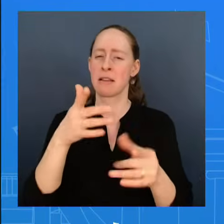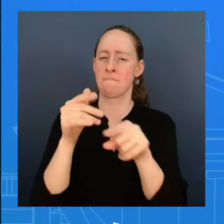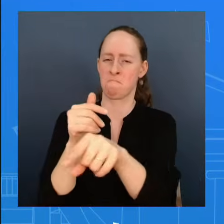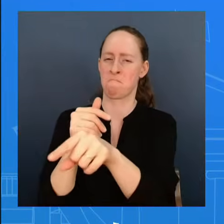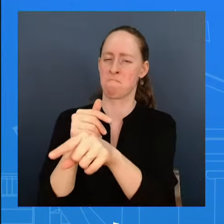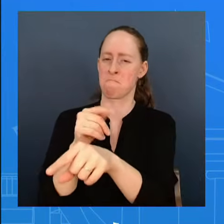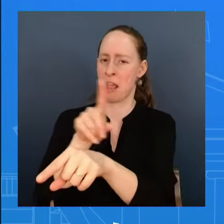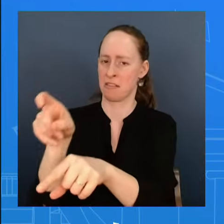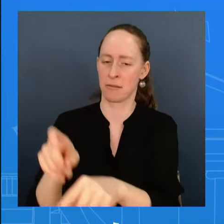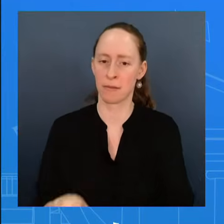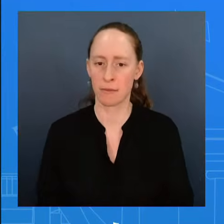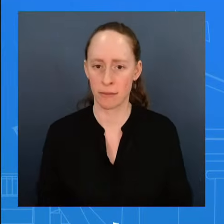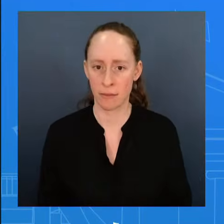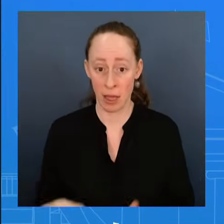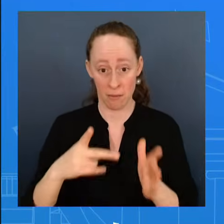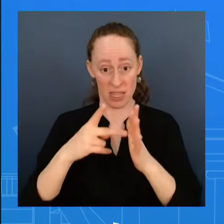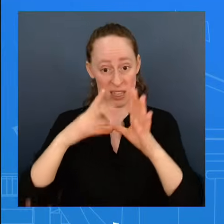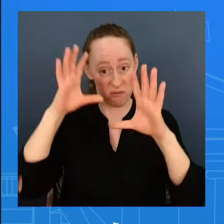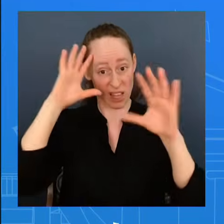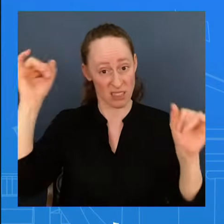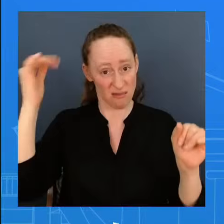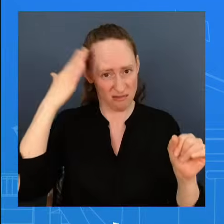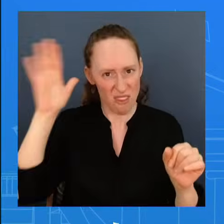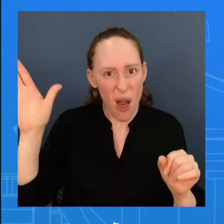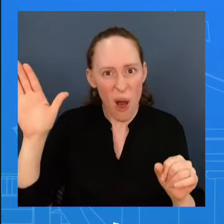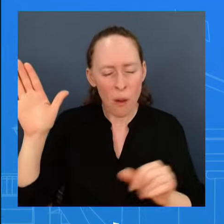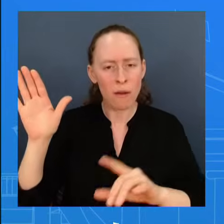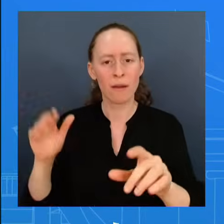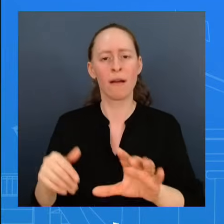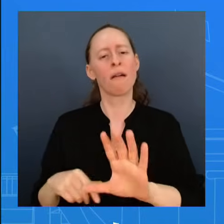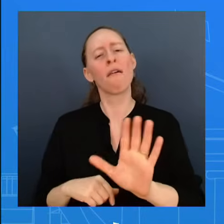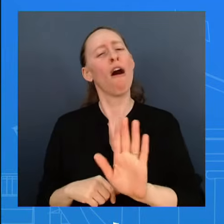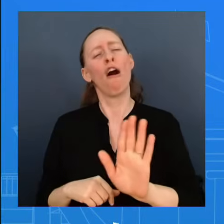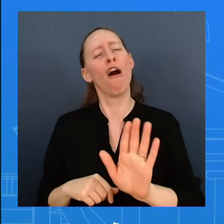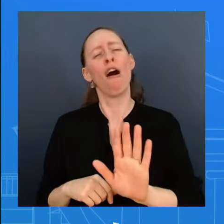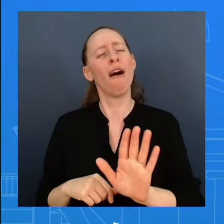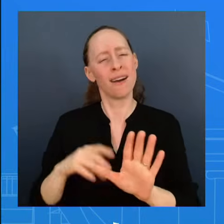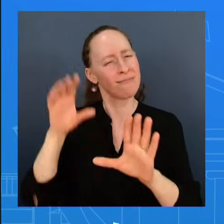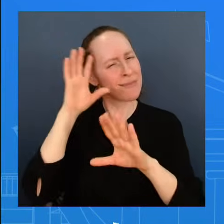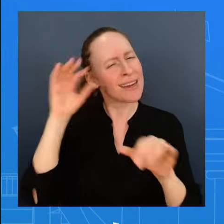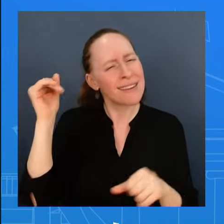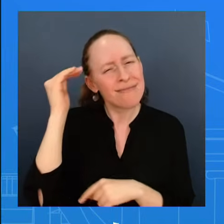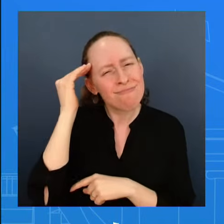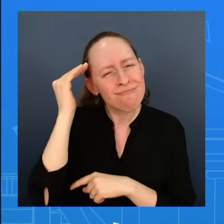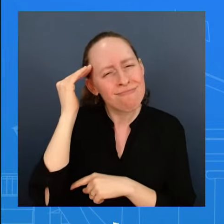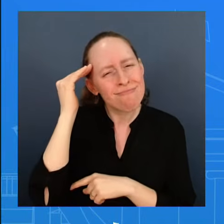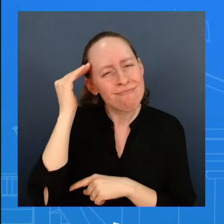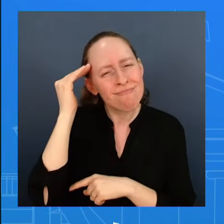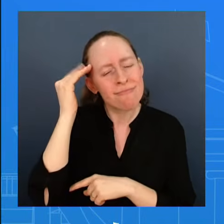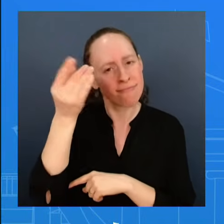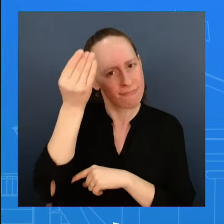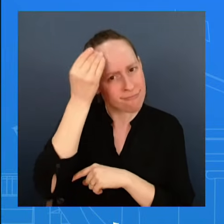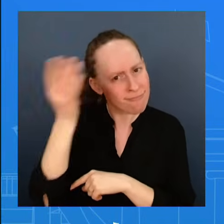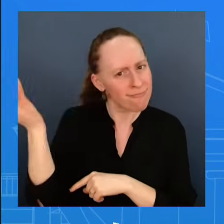on the situation and what -- and monitoring. So, I assume that he's getting -- that's part of his update, but he is getting regularly updated